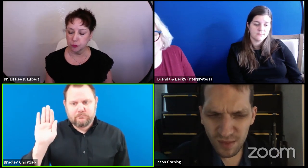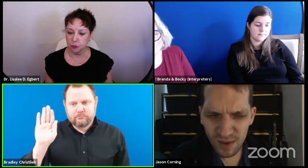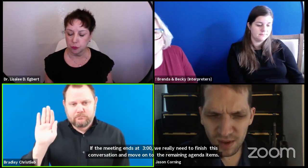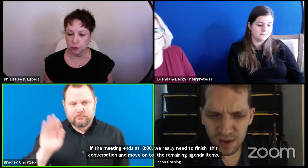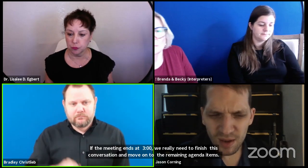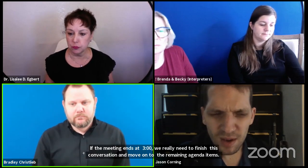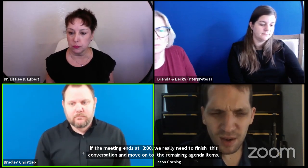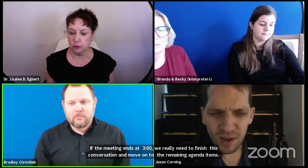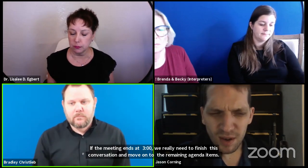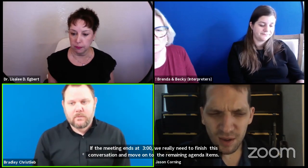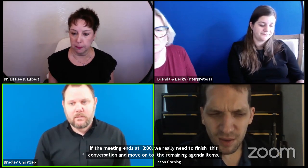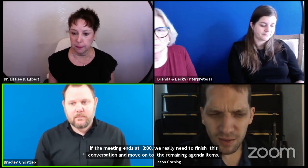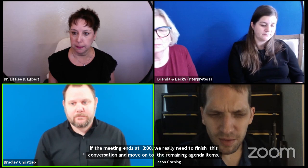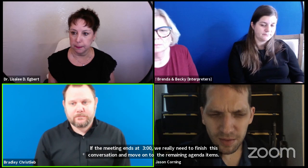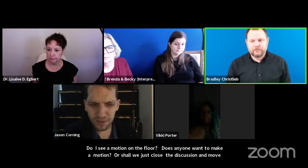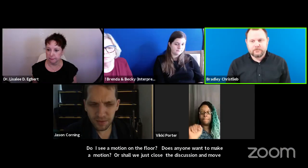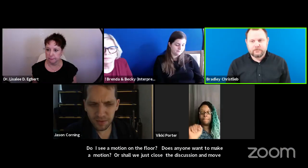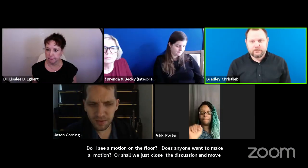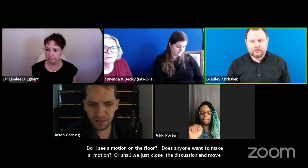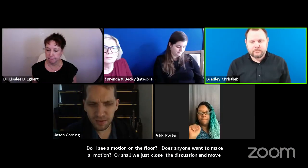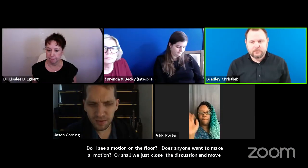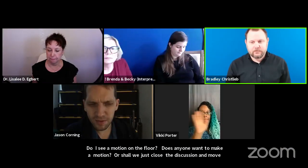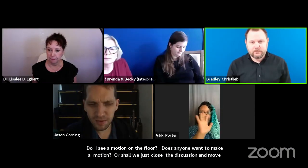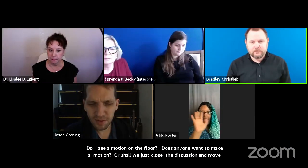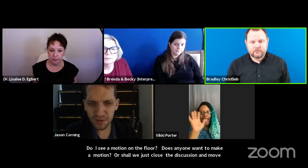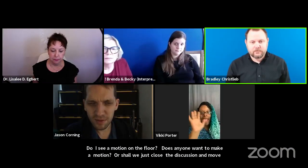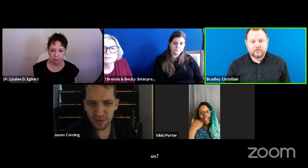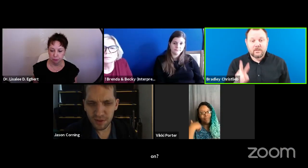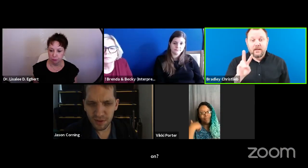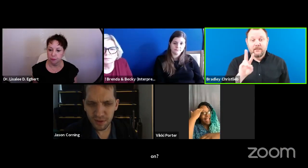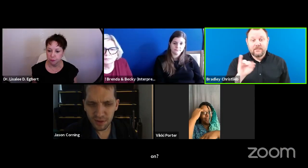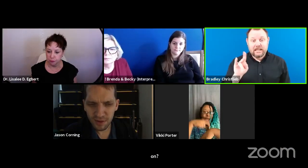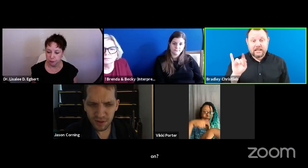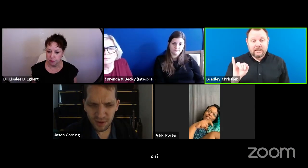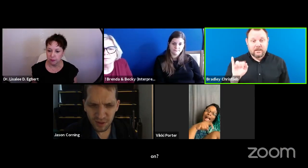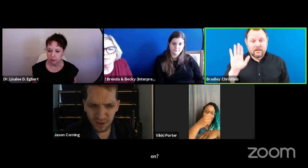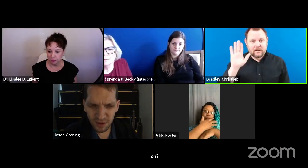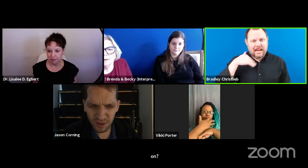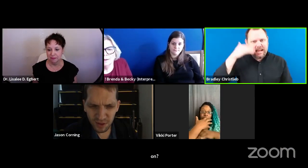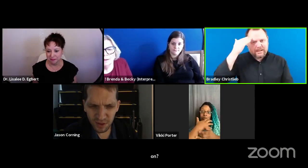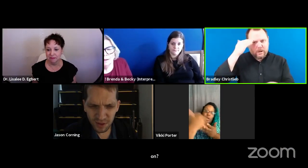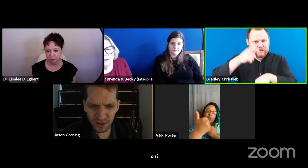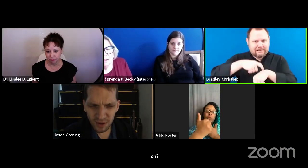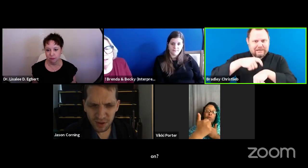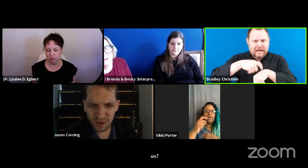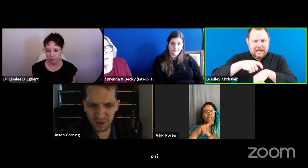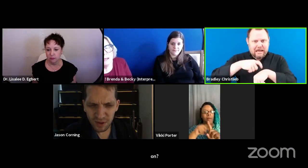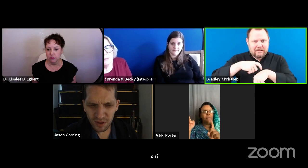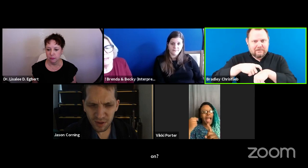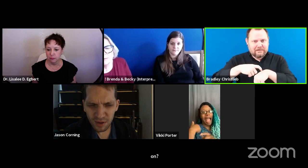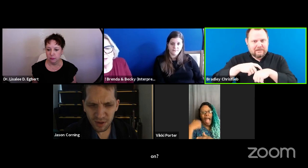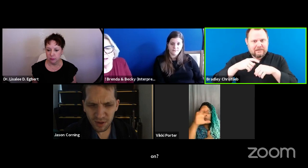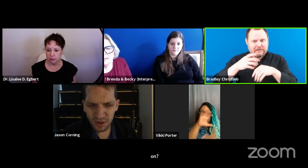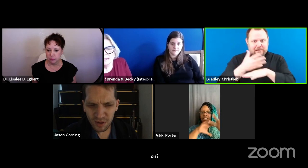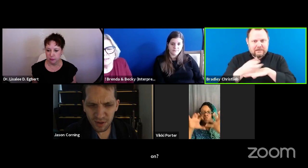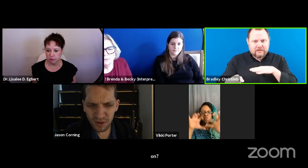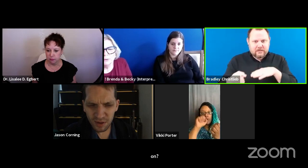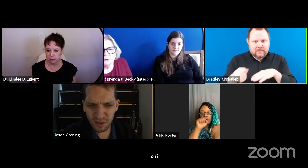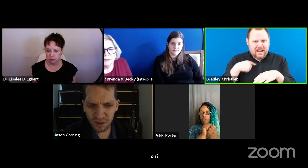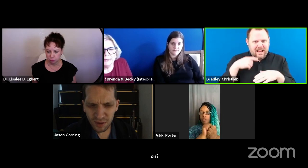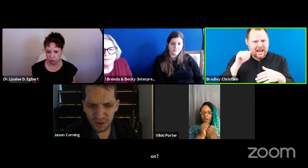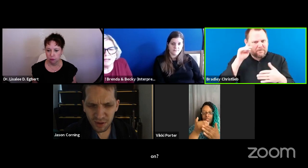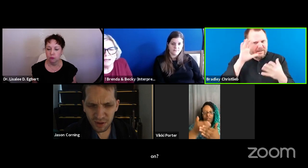Time is of the essence and we're running out of time.